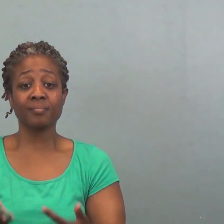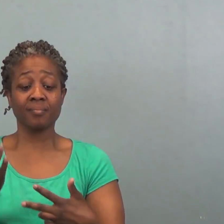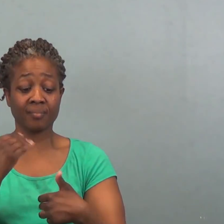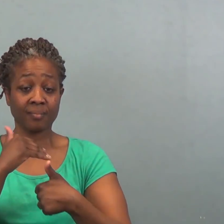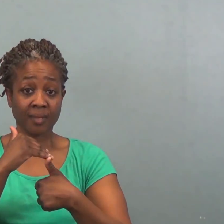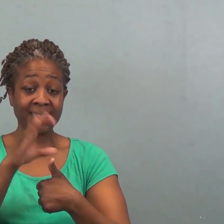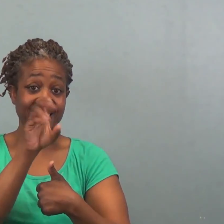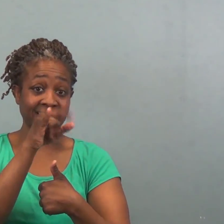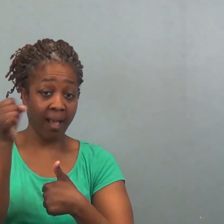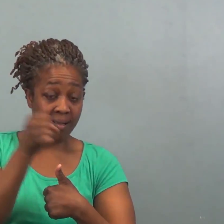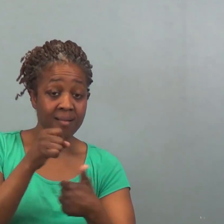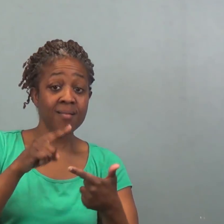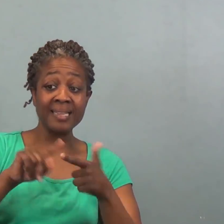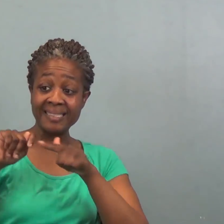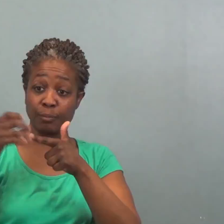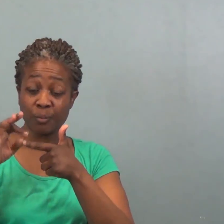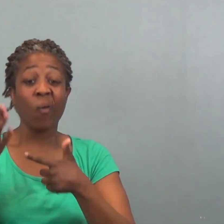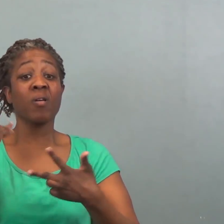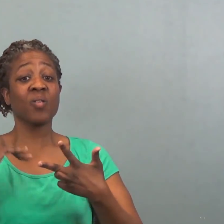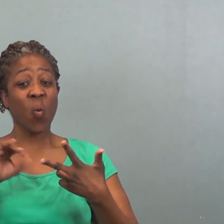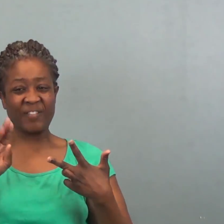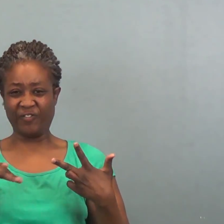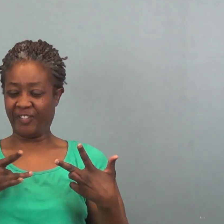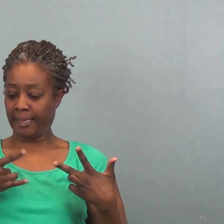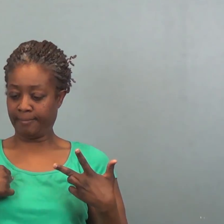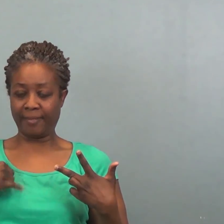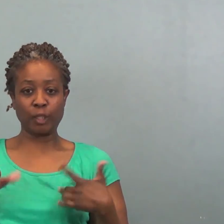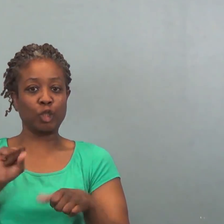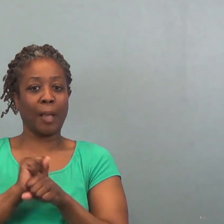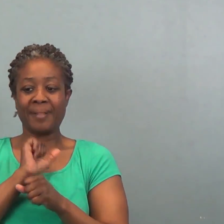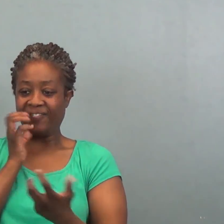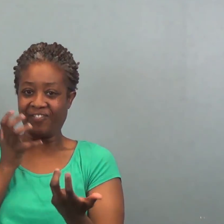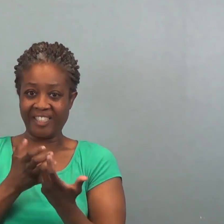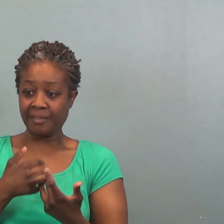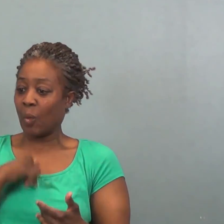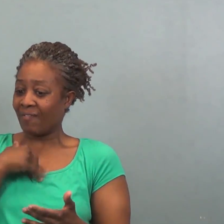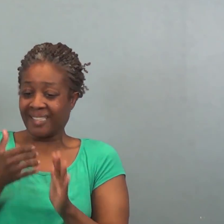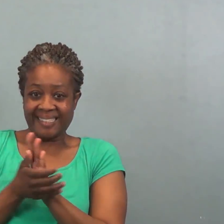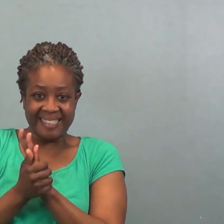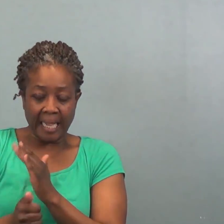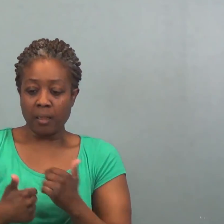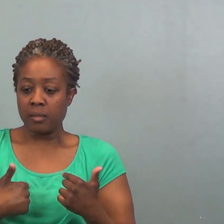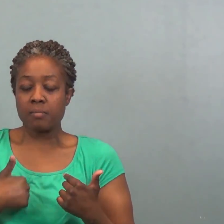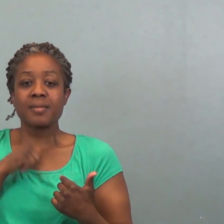Outside of considering working with a CDI, or other hearing team interpreter, if you have an inkling